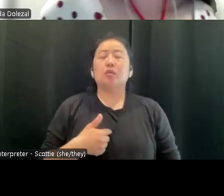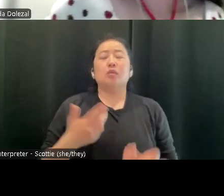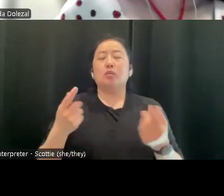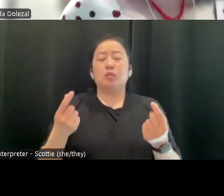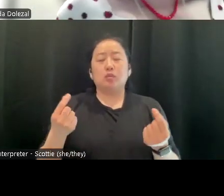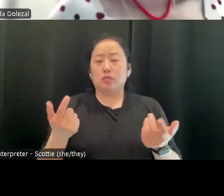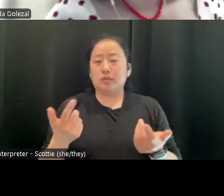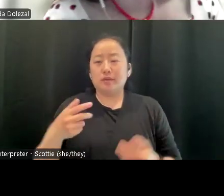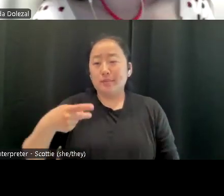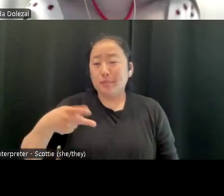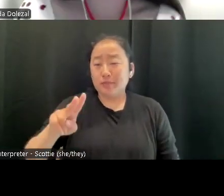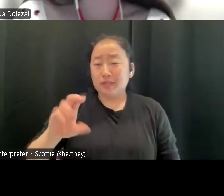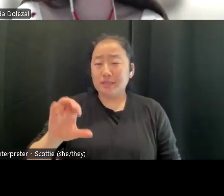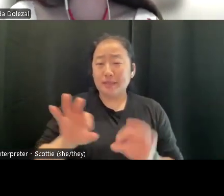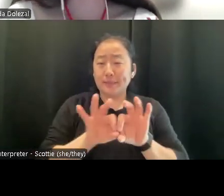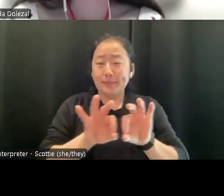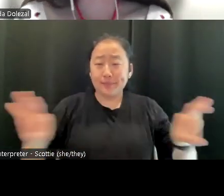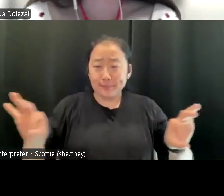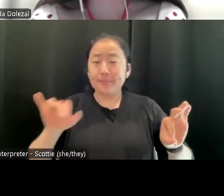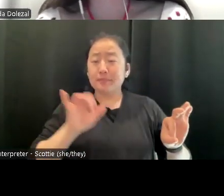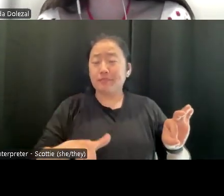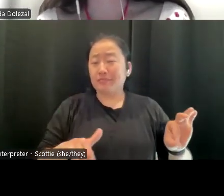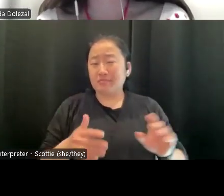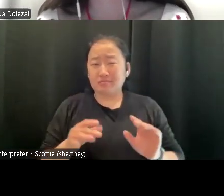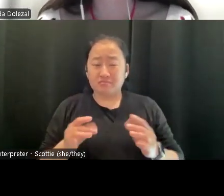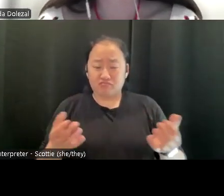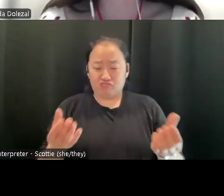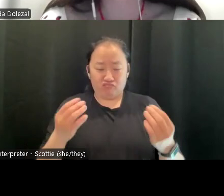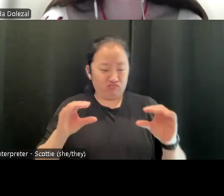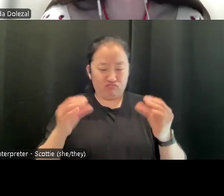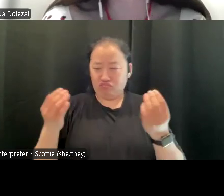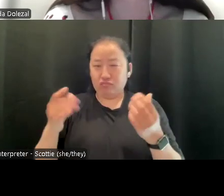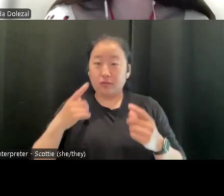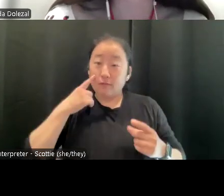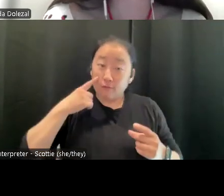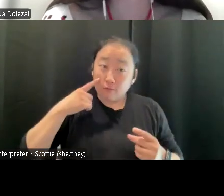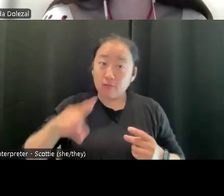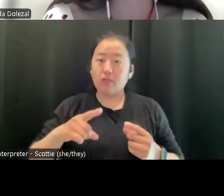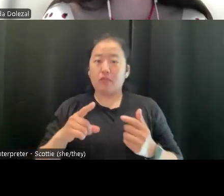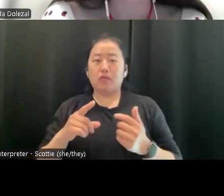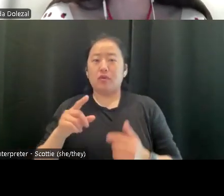like a PVC pipe that is obviously not initially intended to be used as a tricycle,